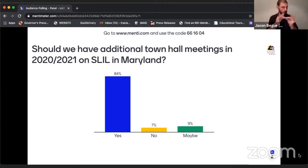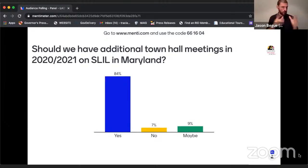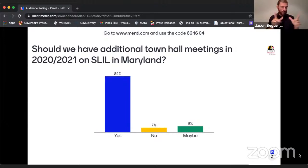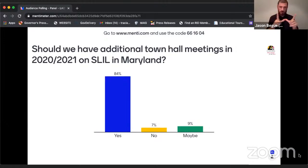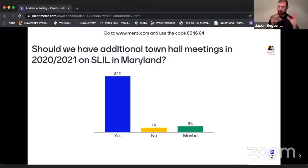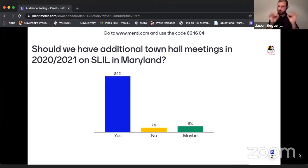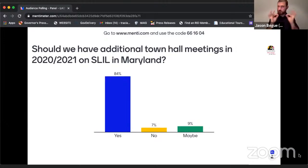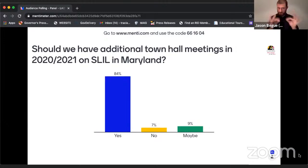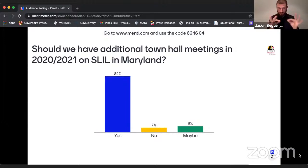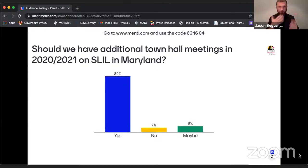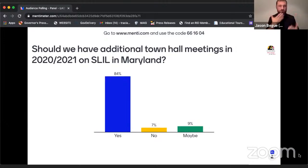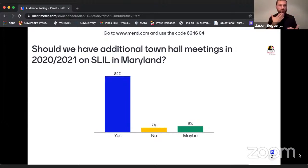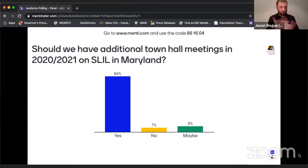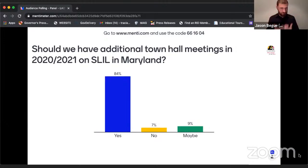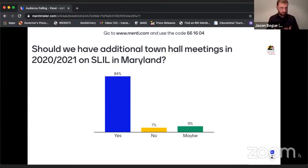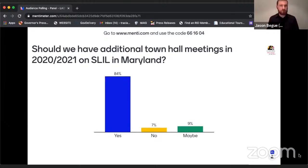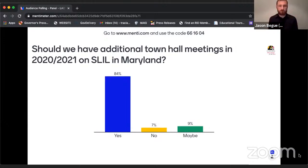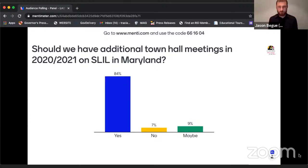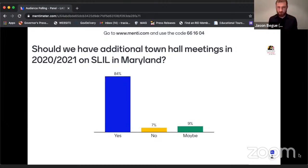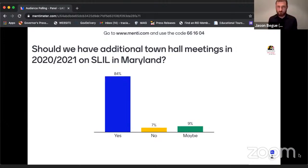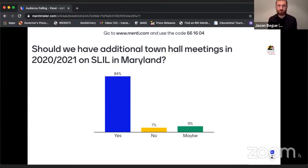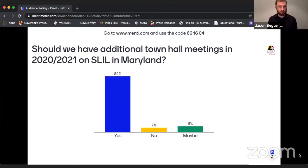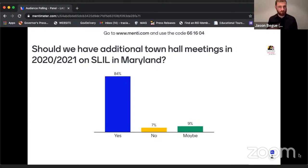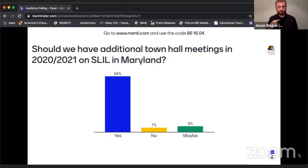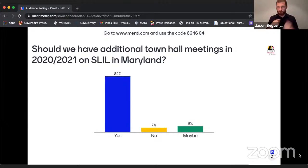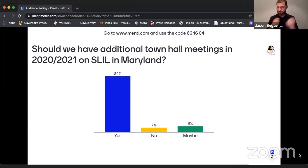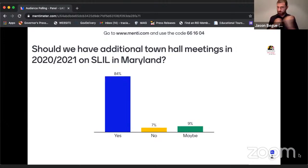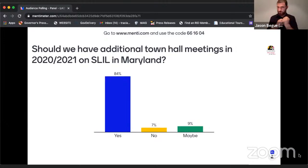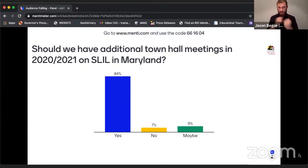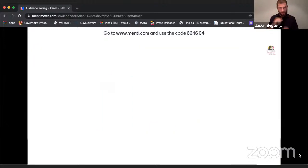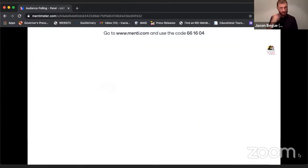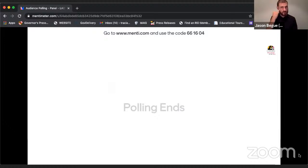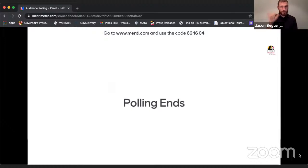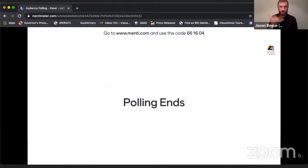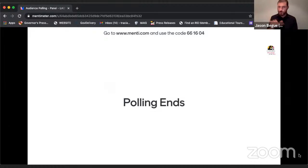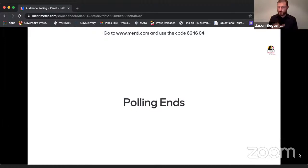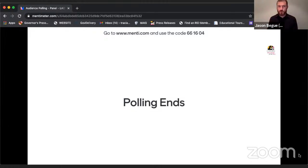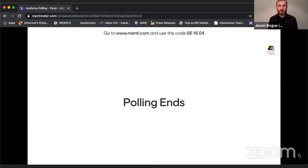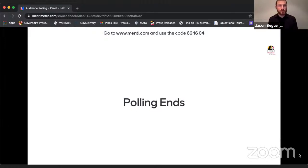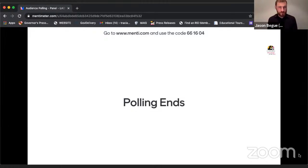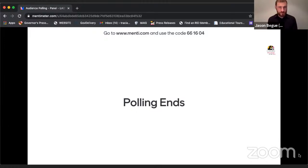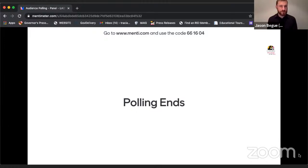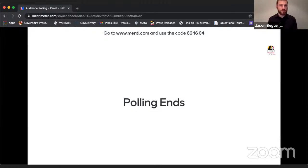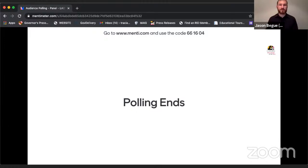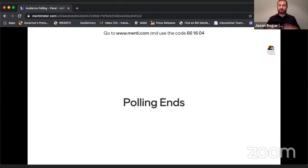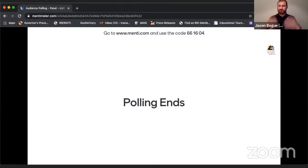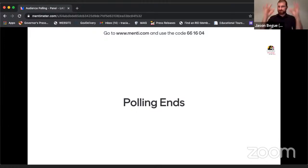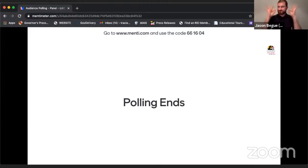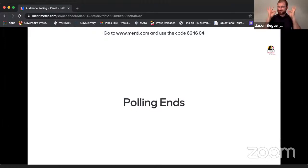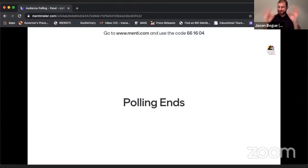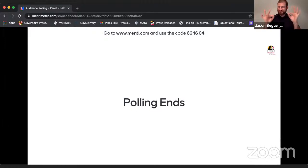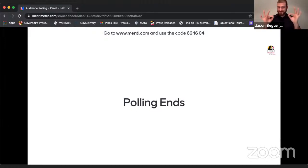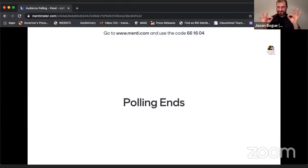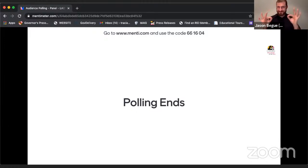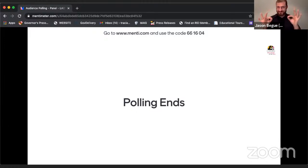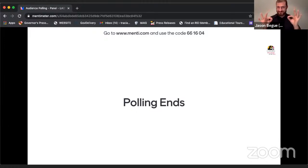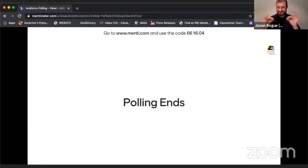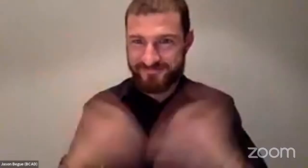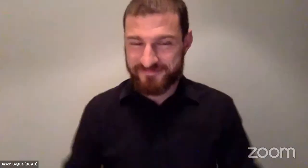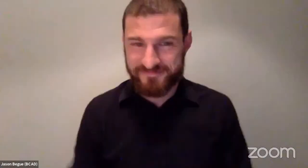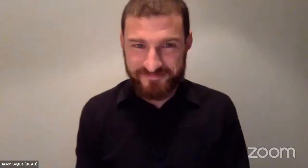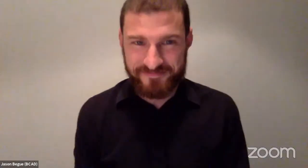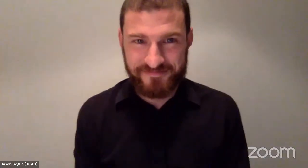increased participation, increased feedback. Sounds good. I'm in support of that idea myself.